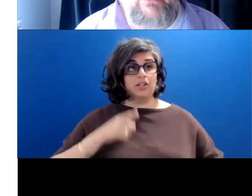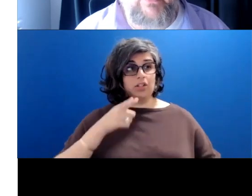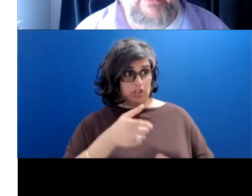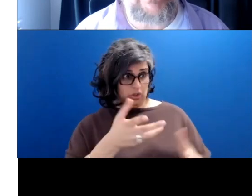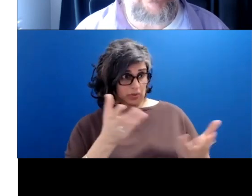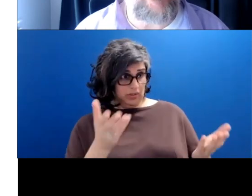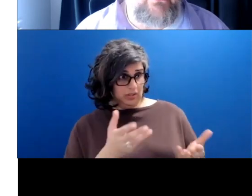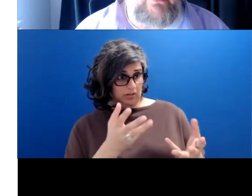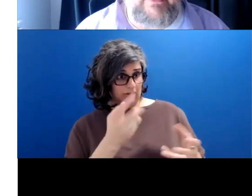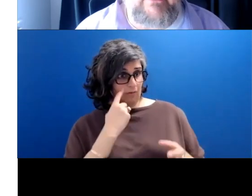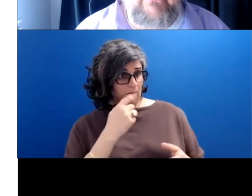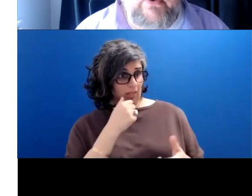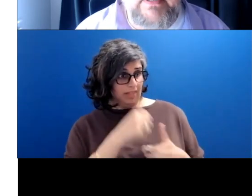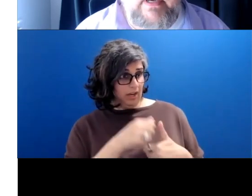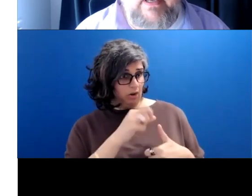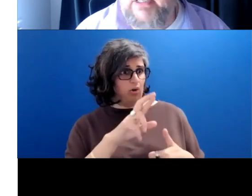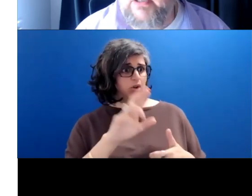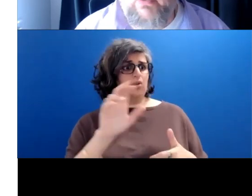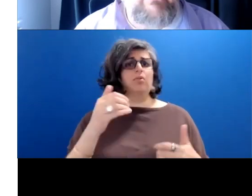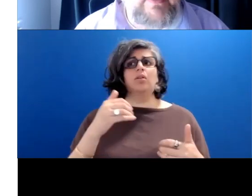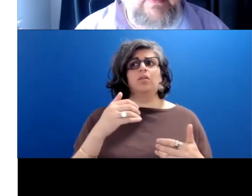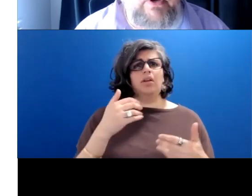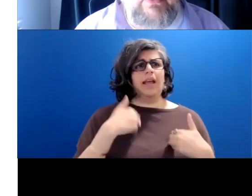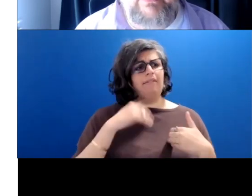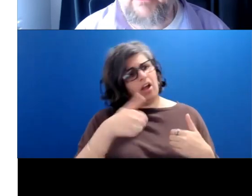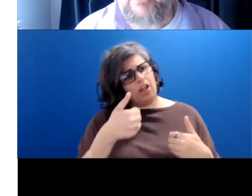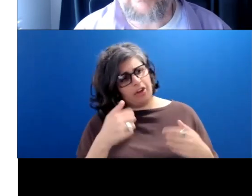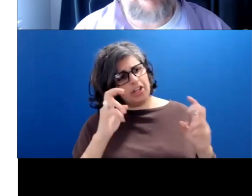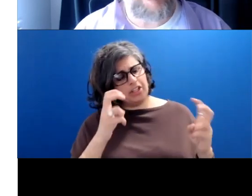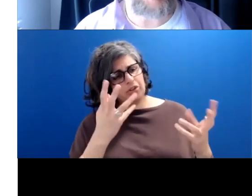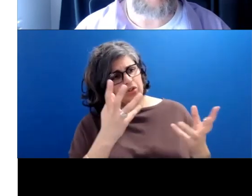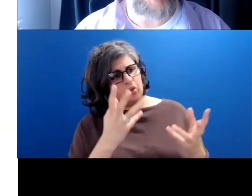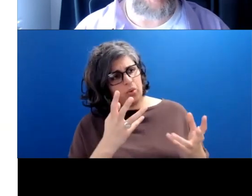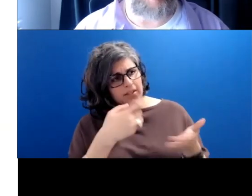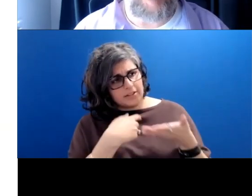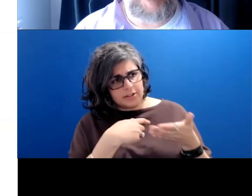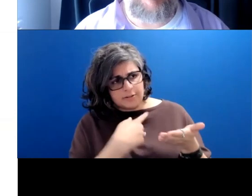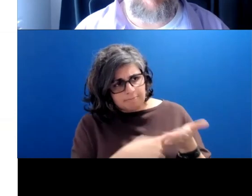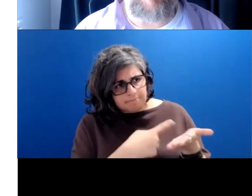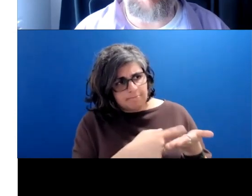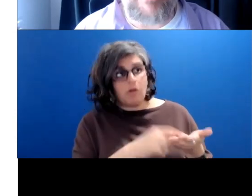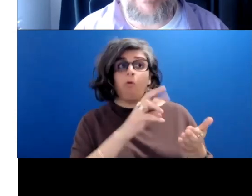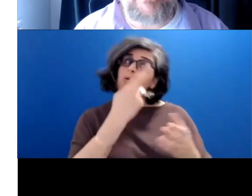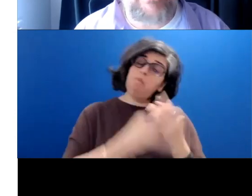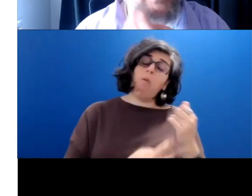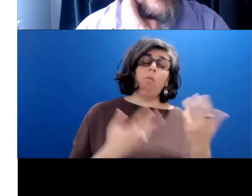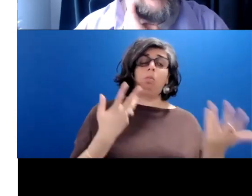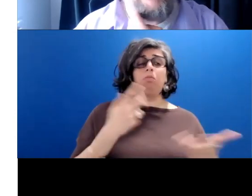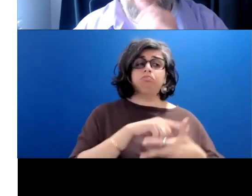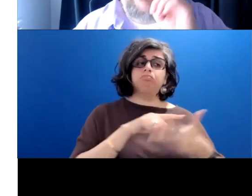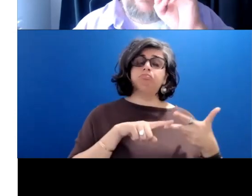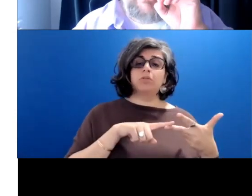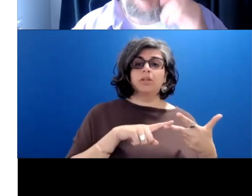that they want to work on and focus on, or if it's both. So those are just some reminders that, you know,